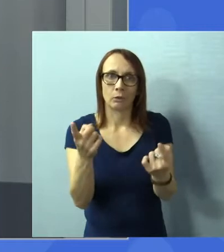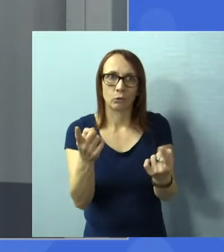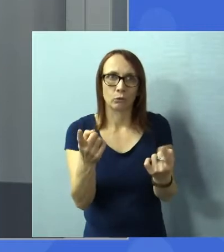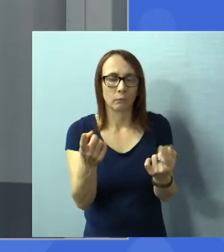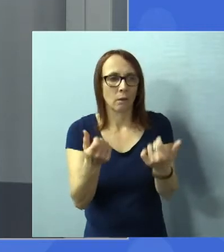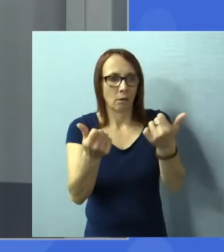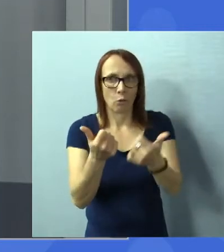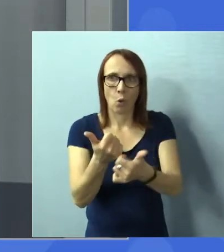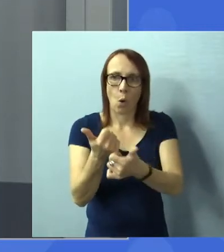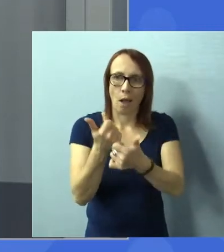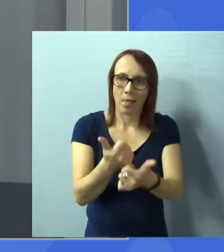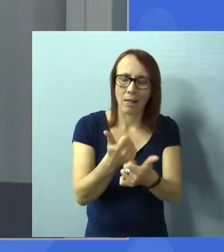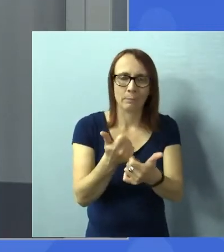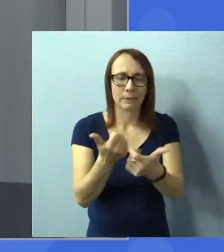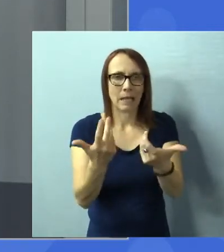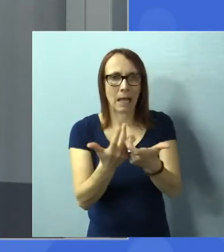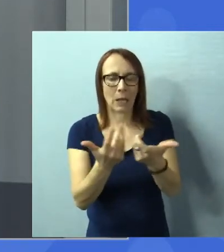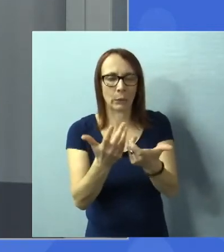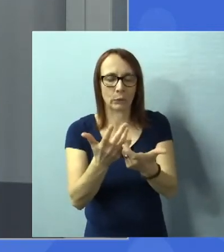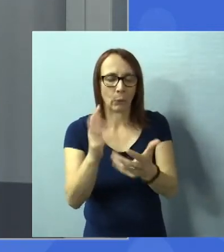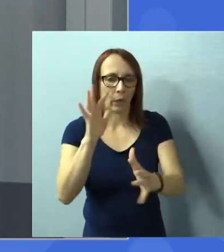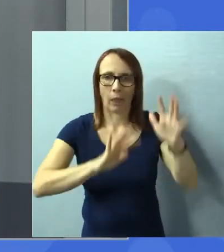help us find our way through these extremely difficult political and legal